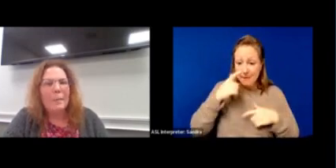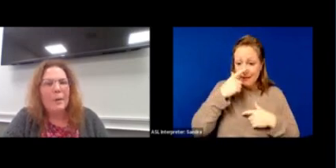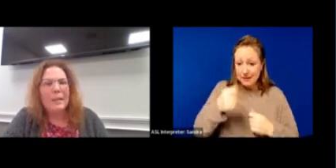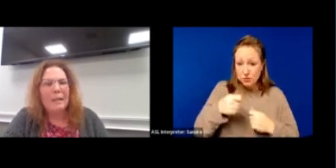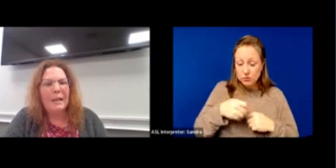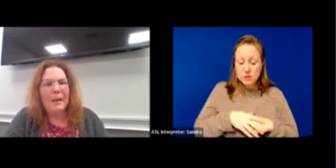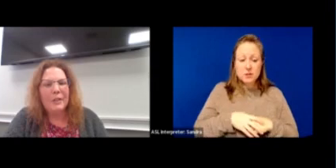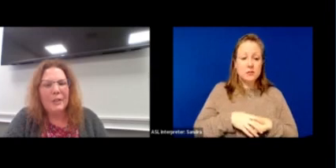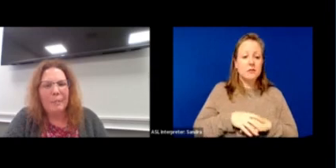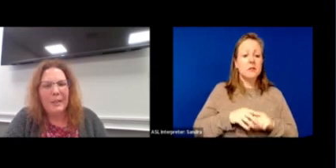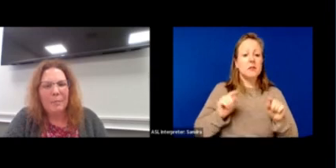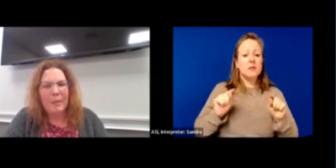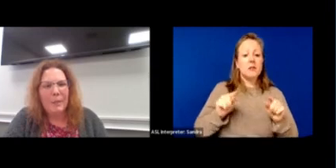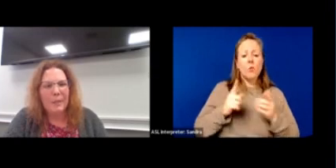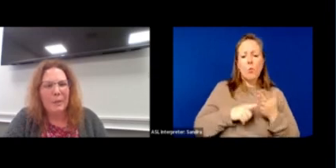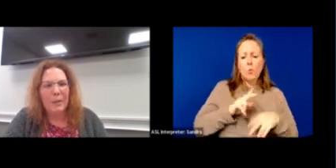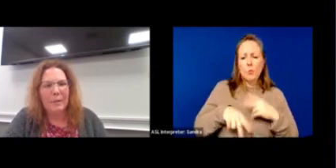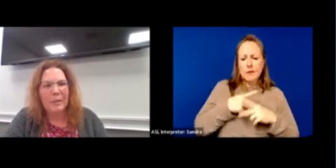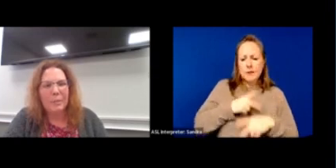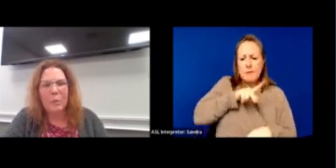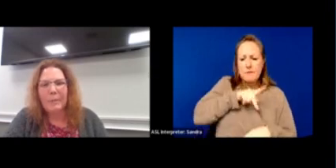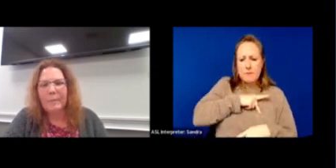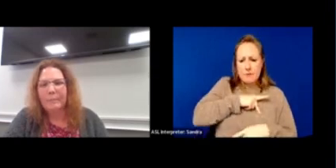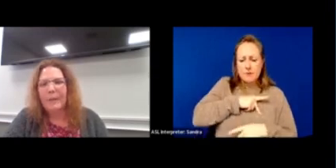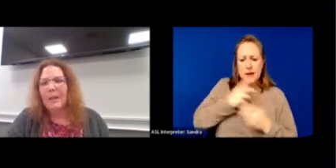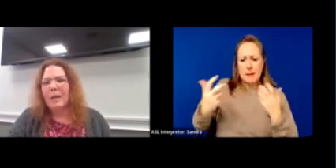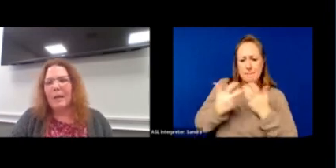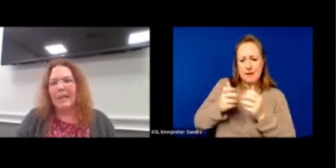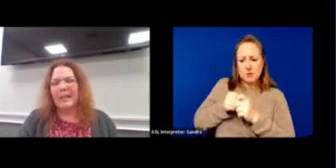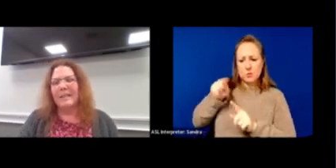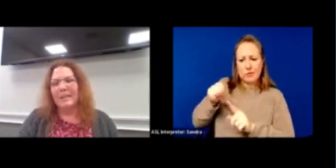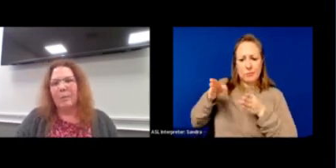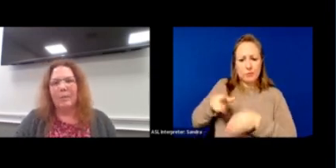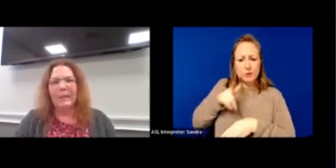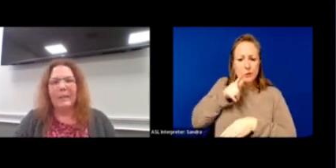type of personality matches best with the person looking for support? And in this we really